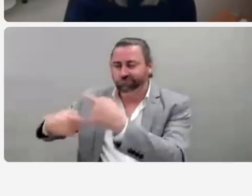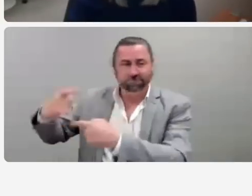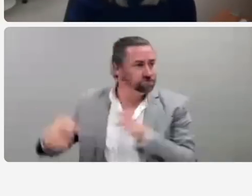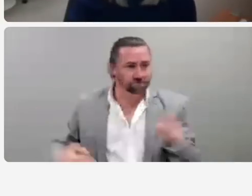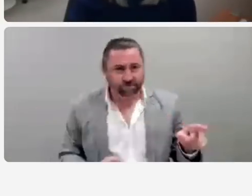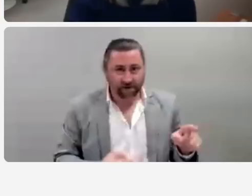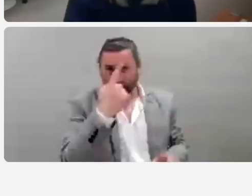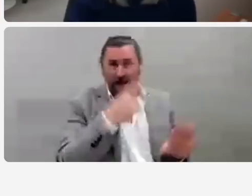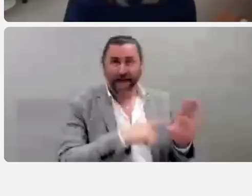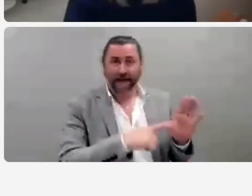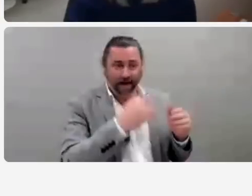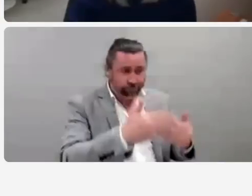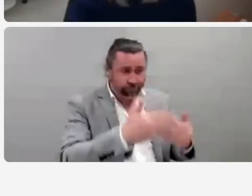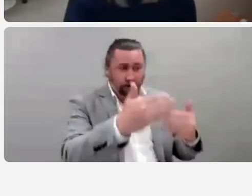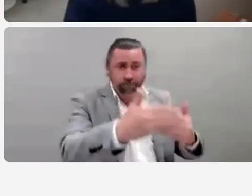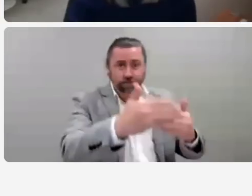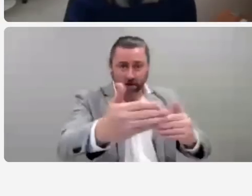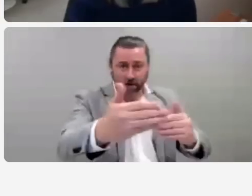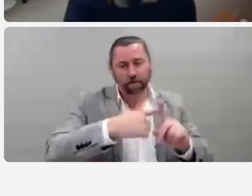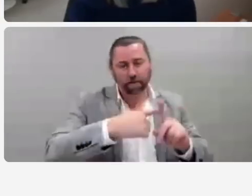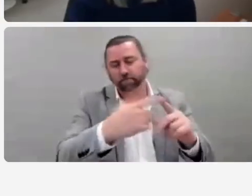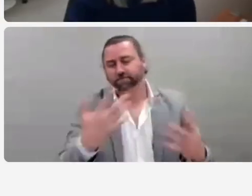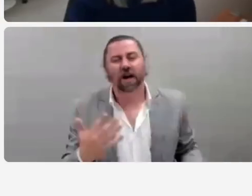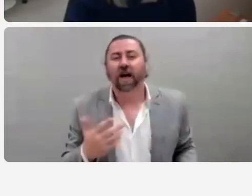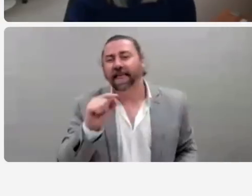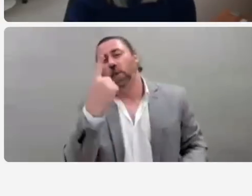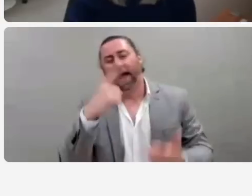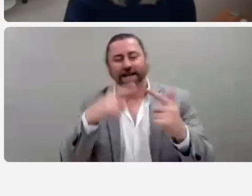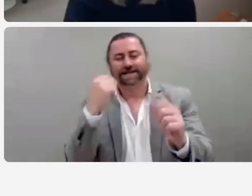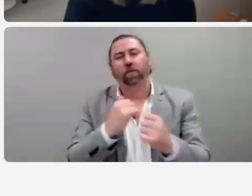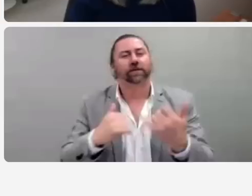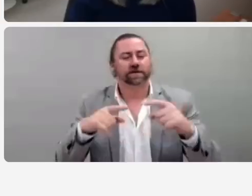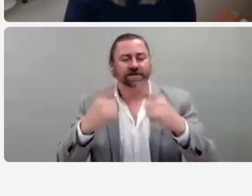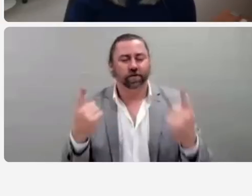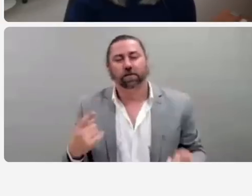build around it is always going to look a bit different. Anyway more work to be done on that.